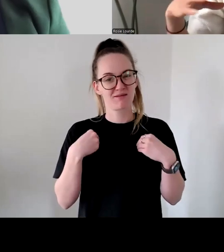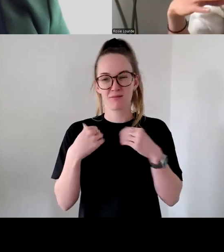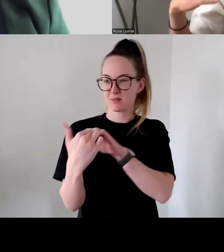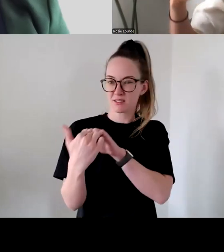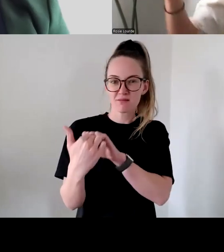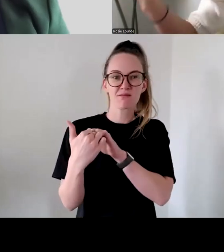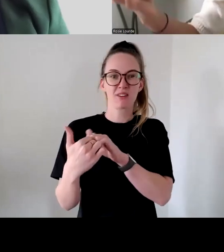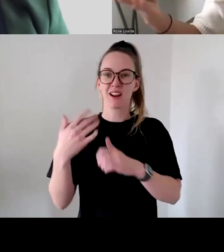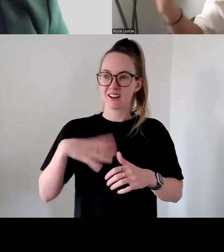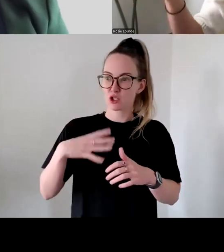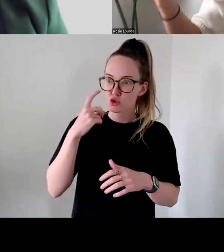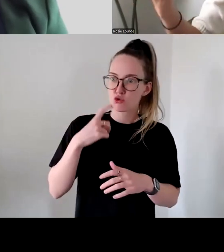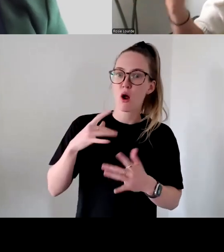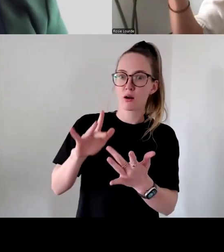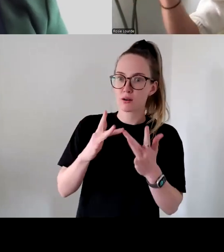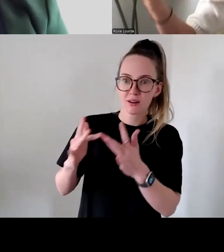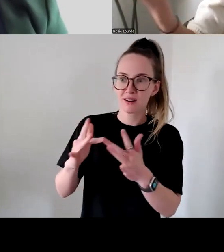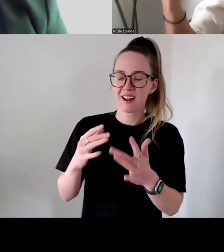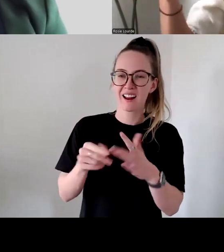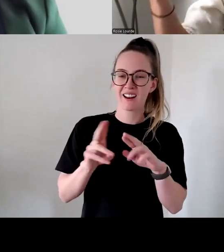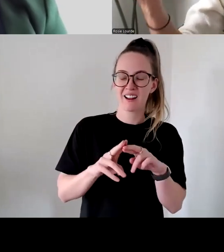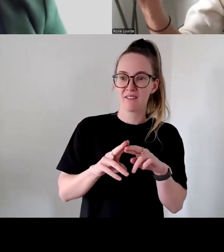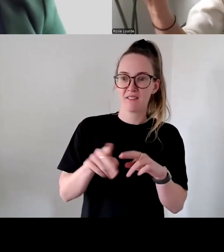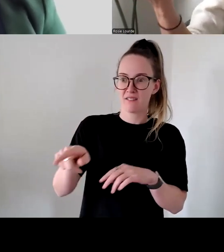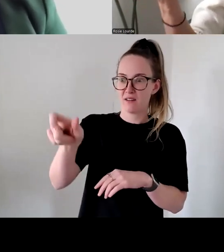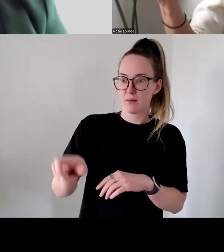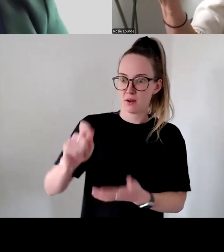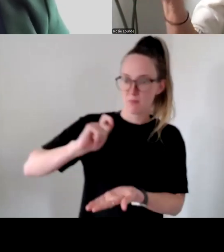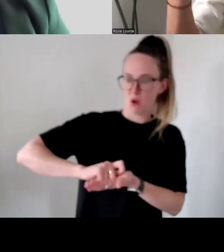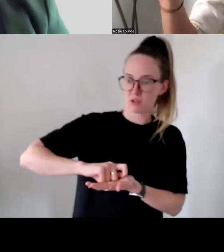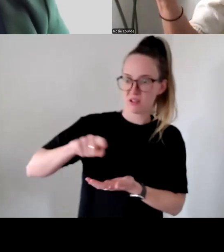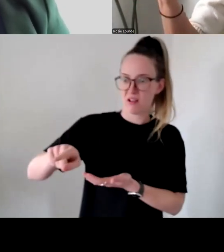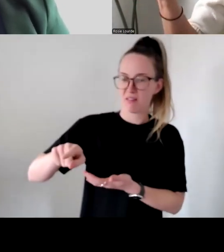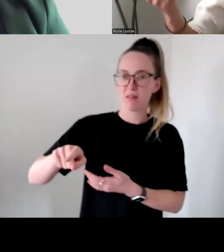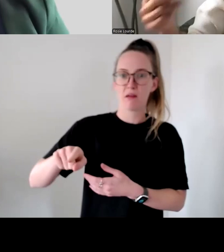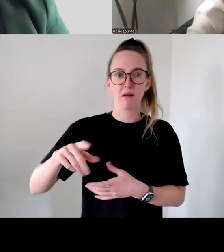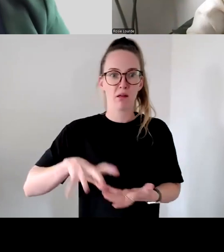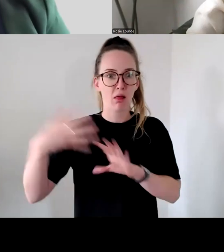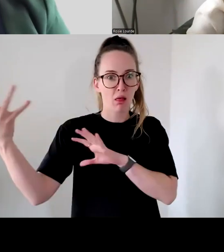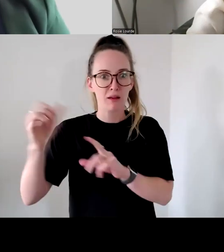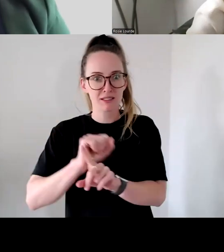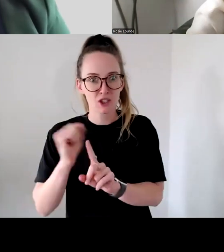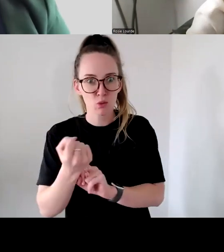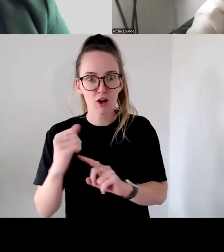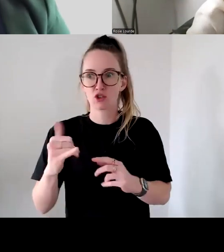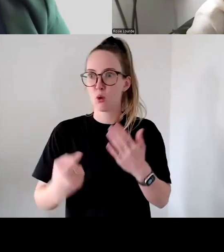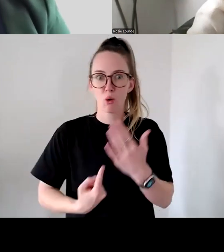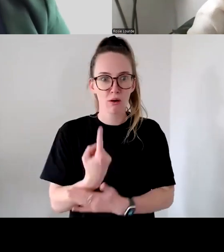if an uncomfortable, awkward, damaging or scary situation happens at one of those events,